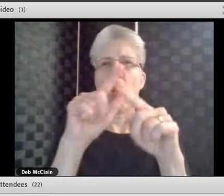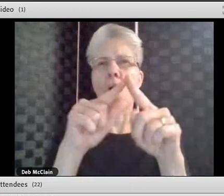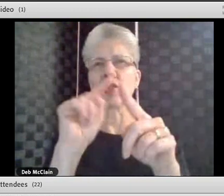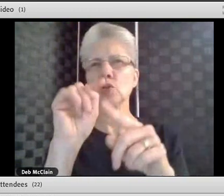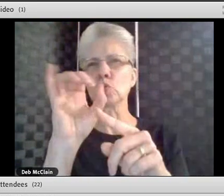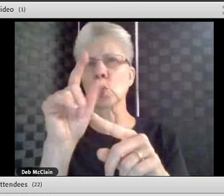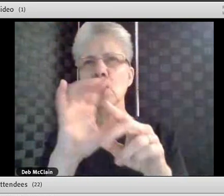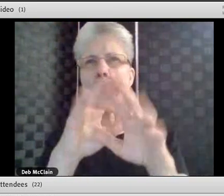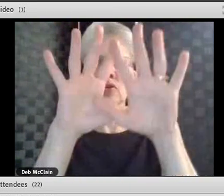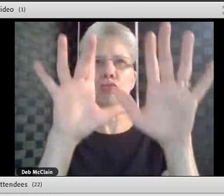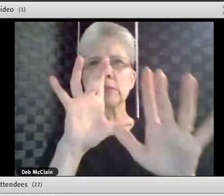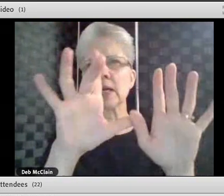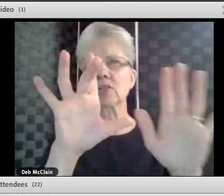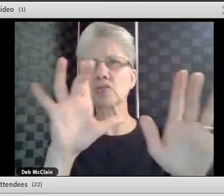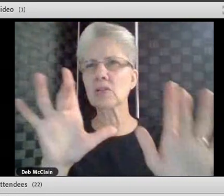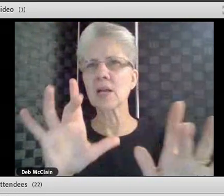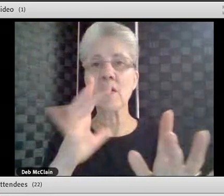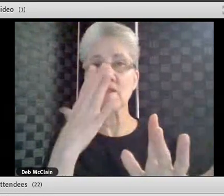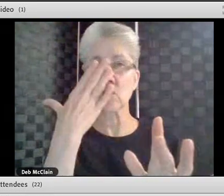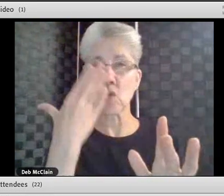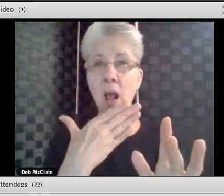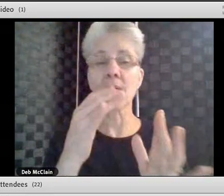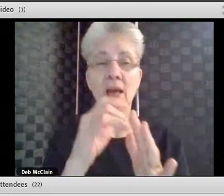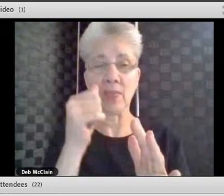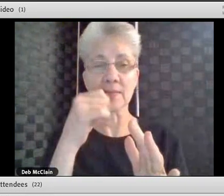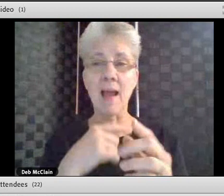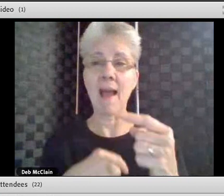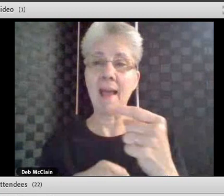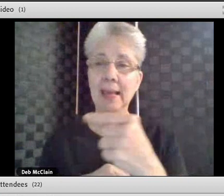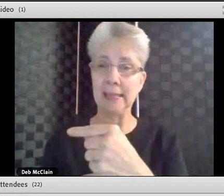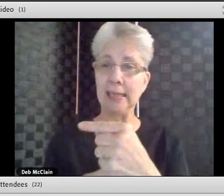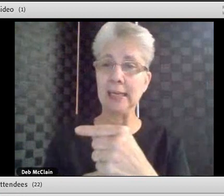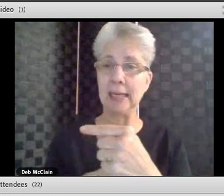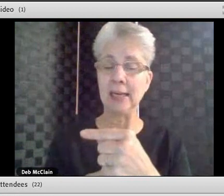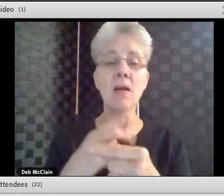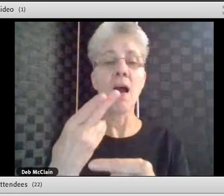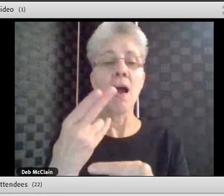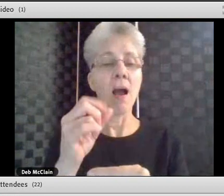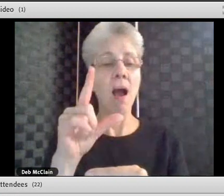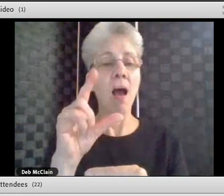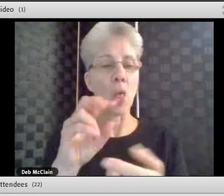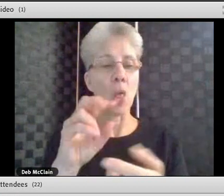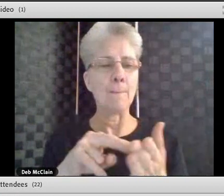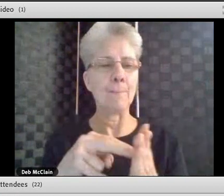and touch them right in front of them kind of like this guy in this picture here, and HoloLens is one of the first kind of notable